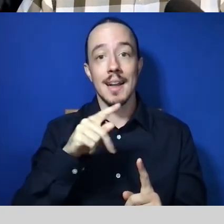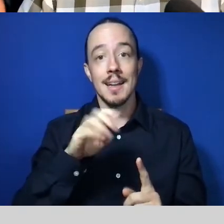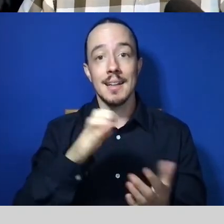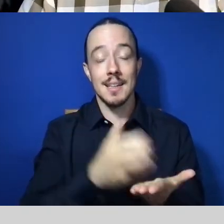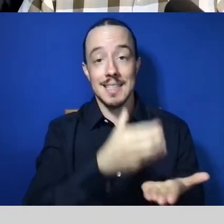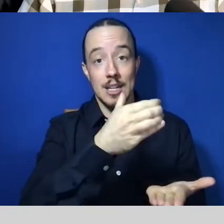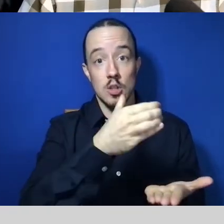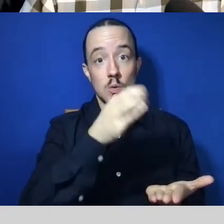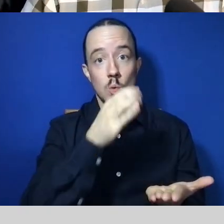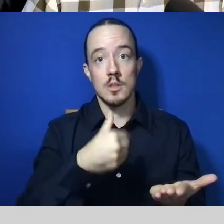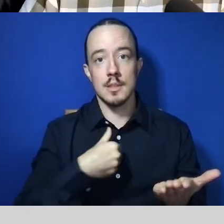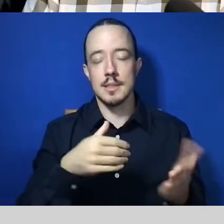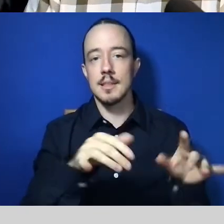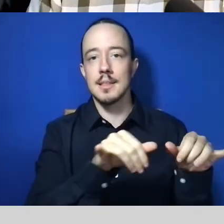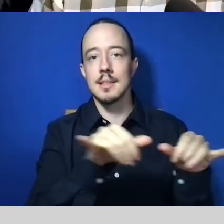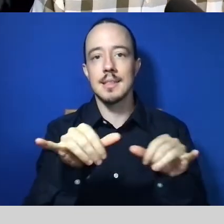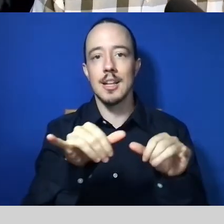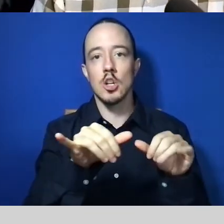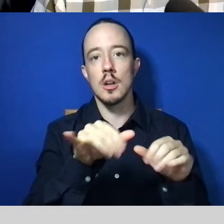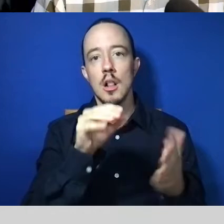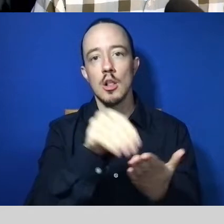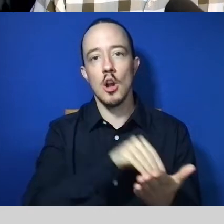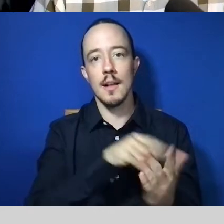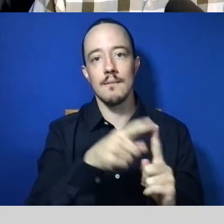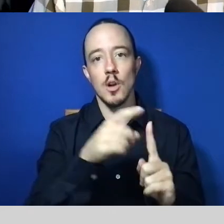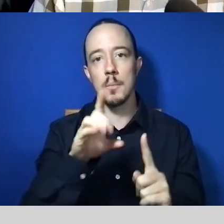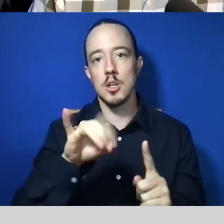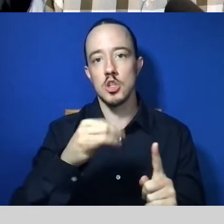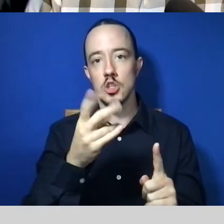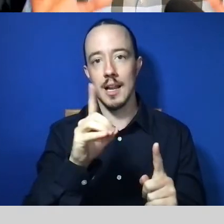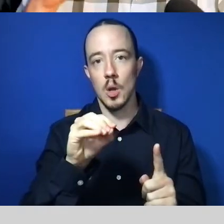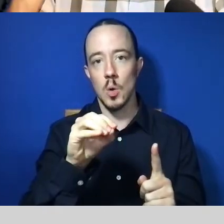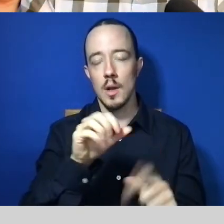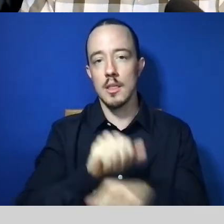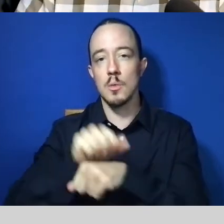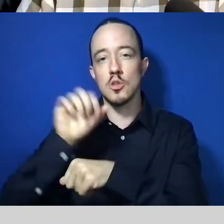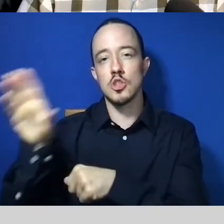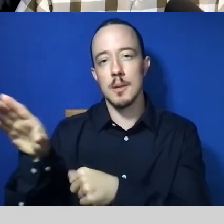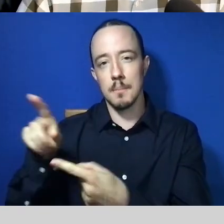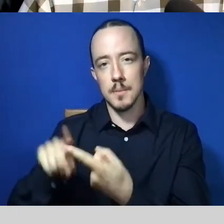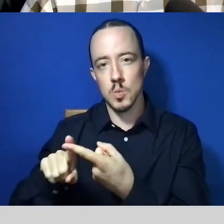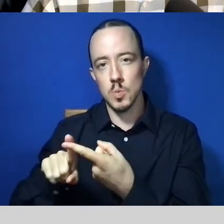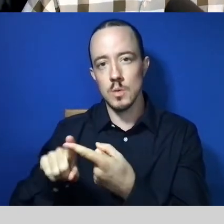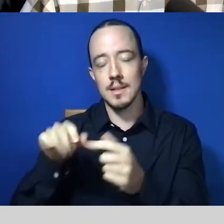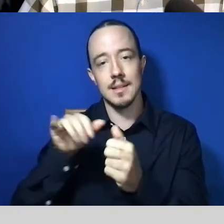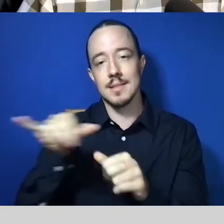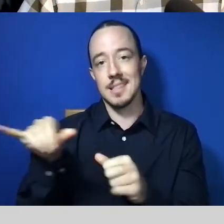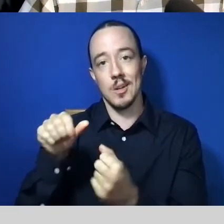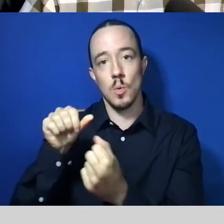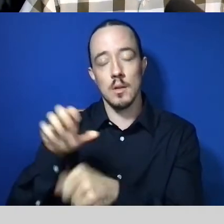from your Django application and ship them by kind of the standard way this would all work would be shipping them over into CloudWatch.